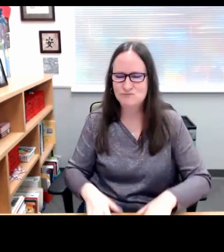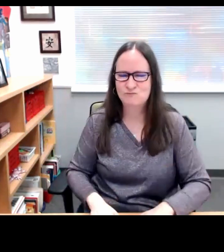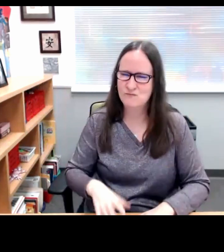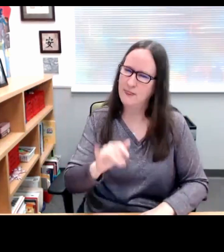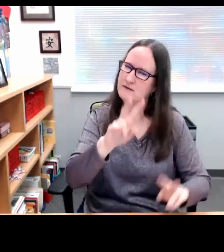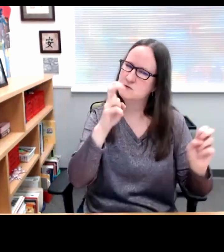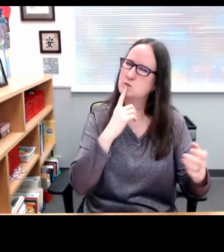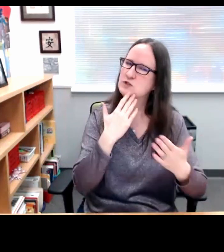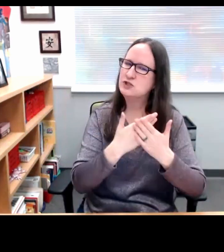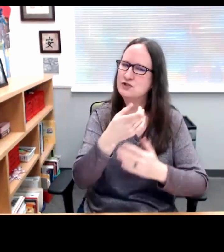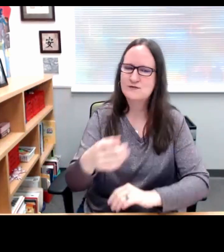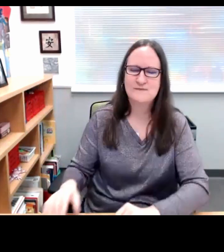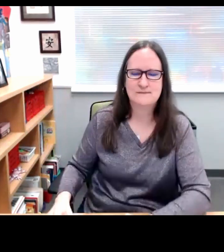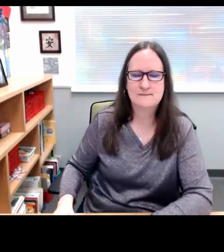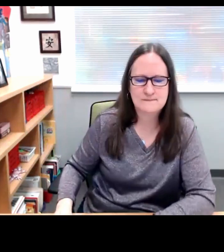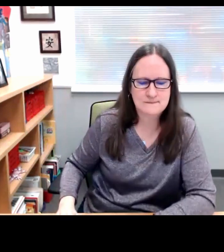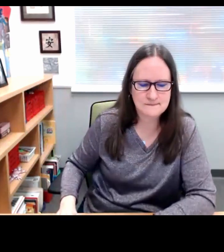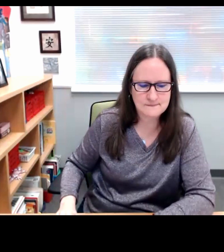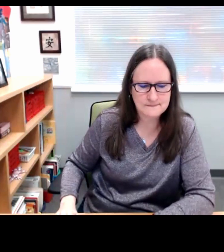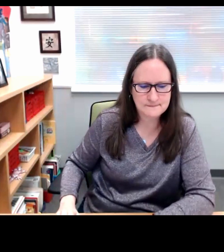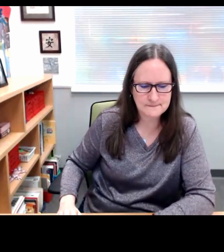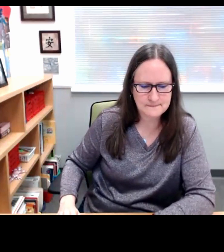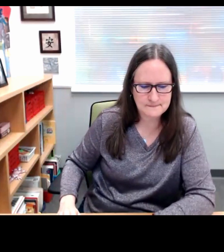turn the subject around and say, Hey, let's go hiking or do something outside.